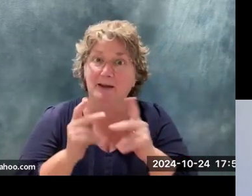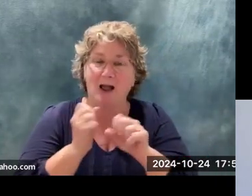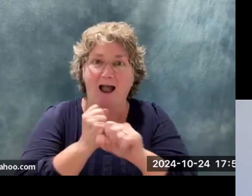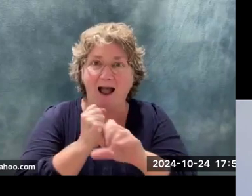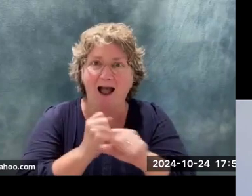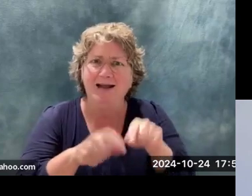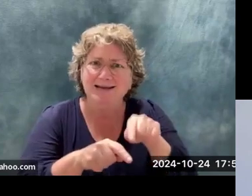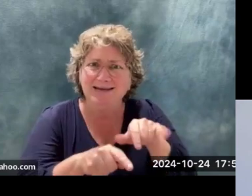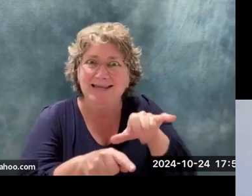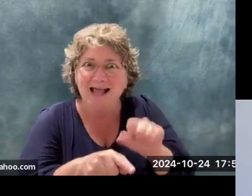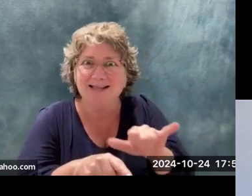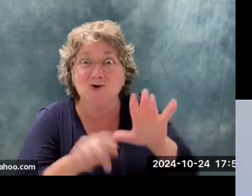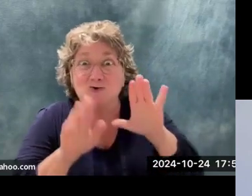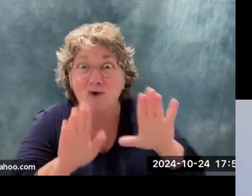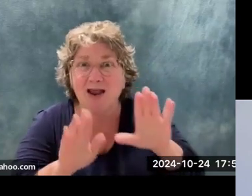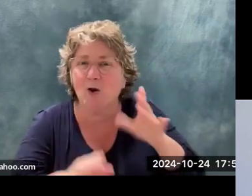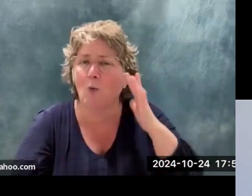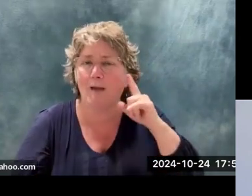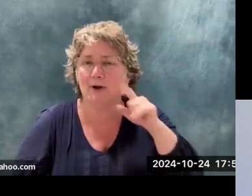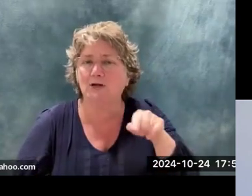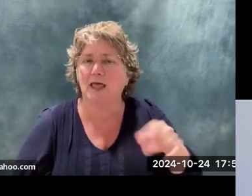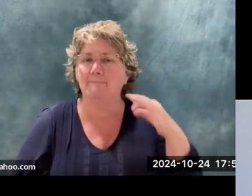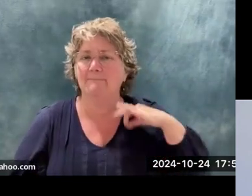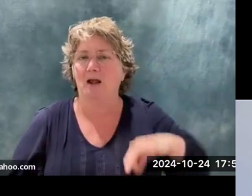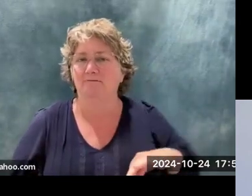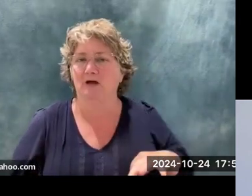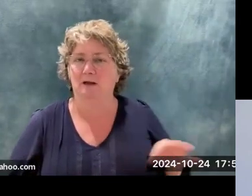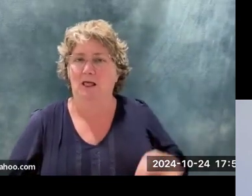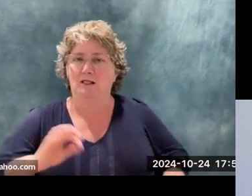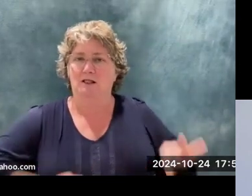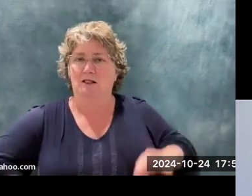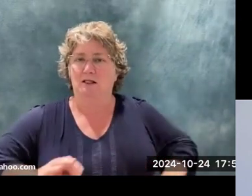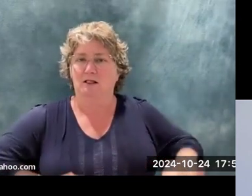So if you can go to a legitimate site like the alternative and